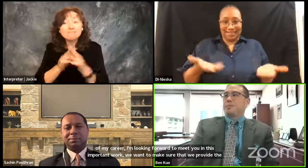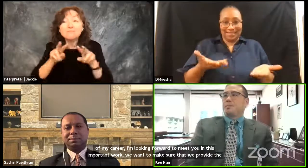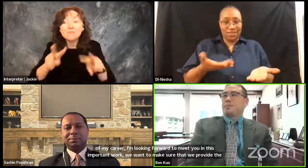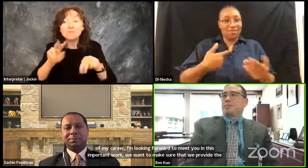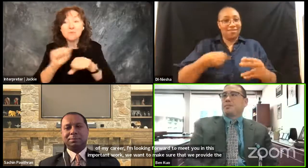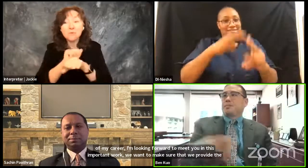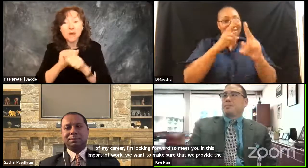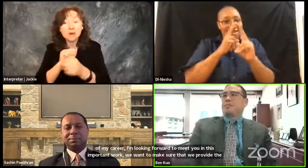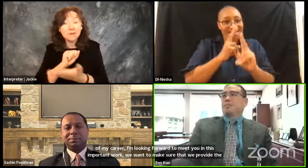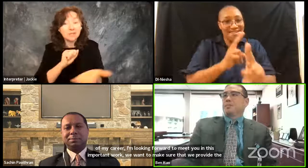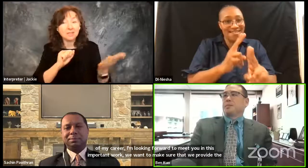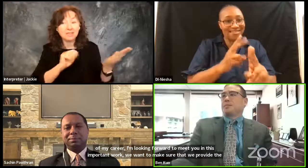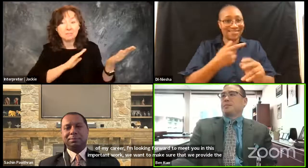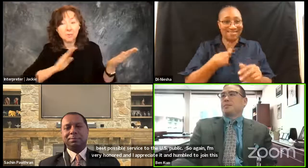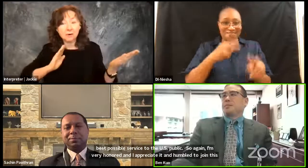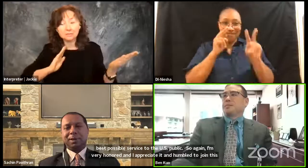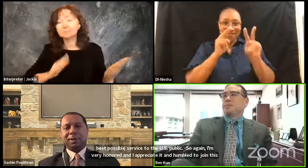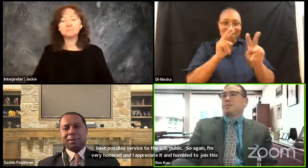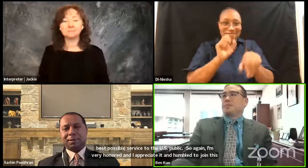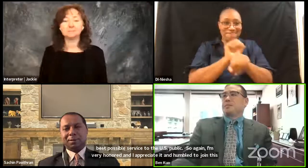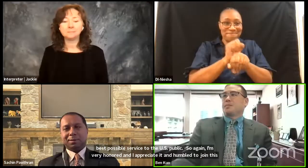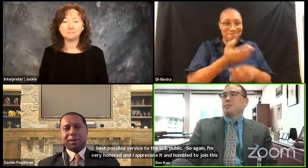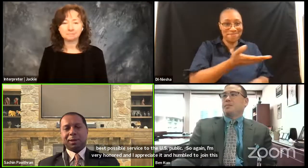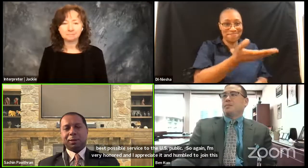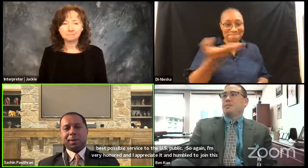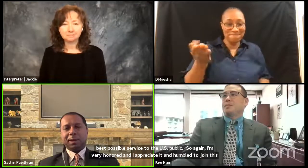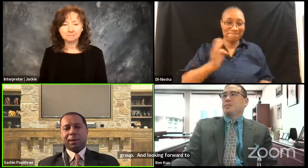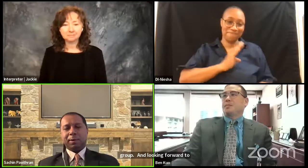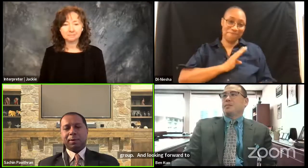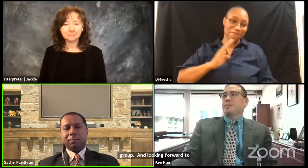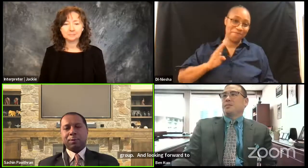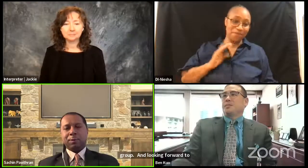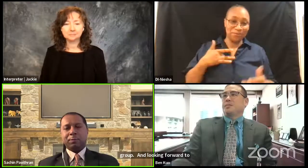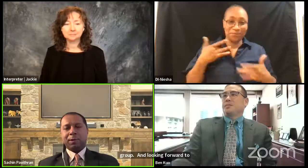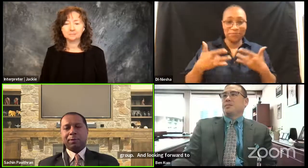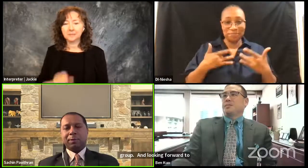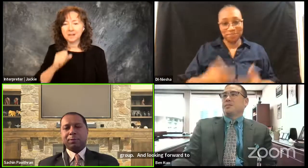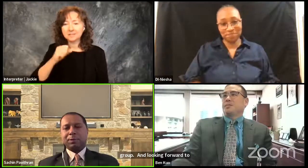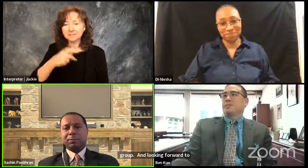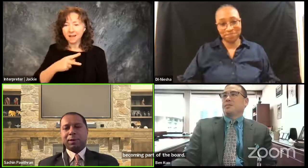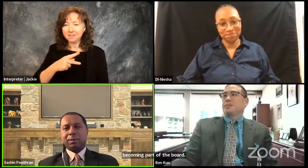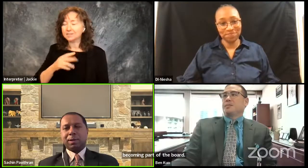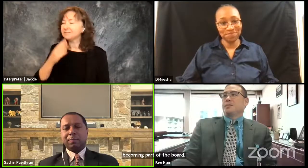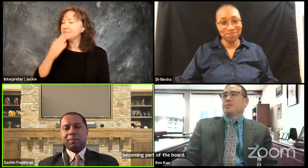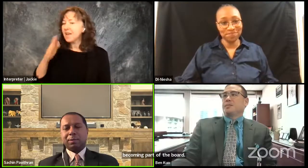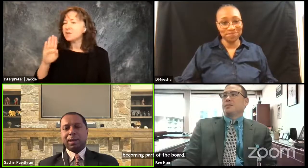Thank you, Ben. And we look forward to working with you as well.